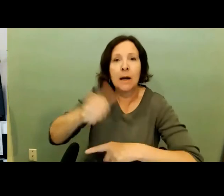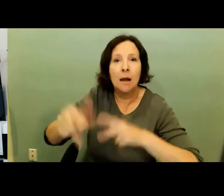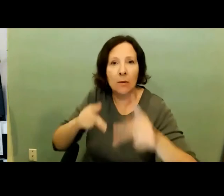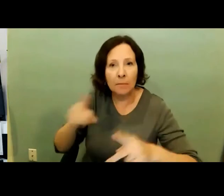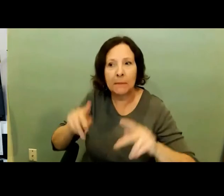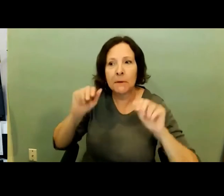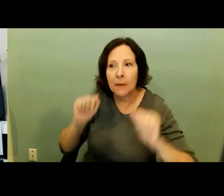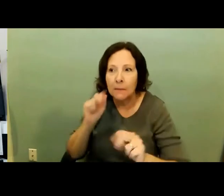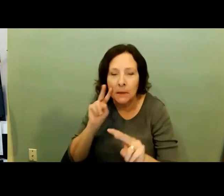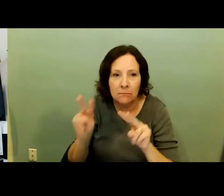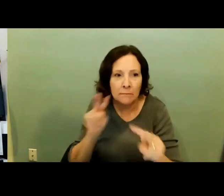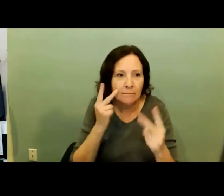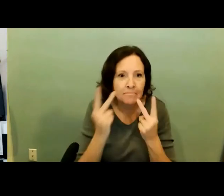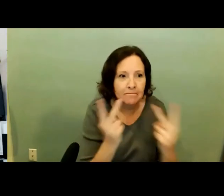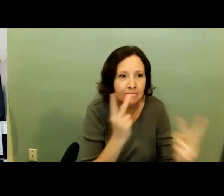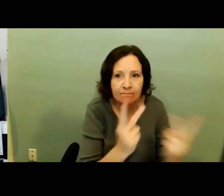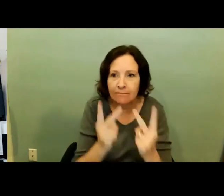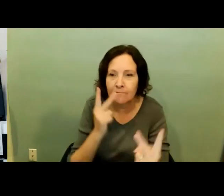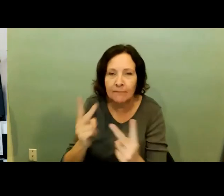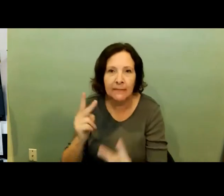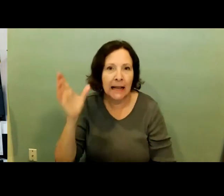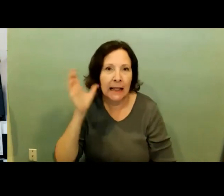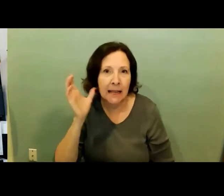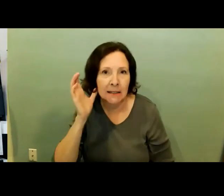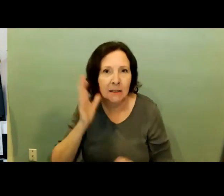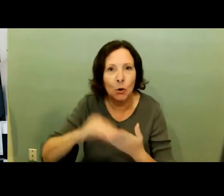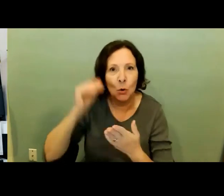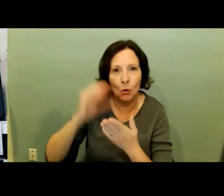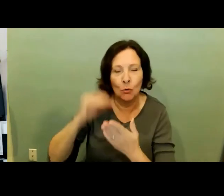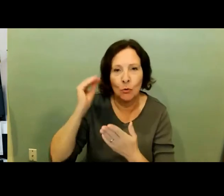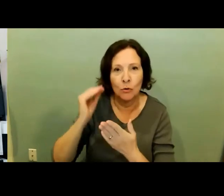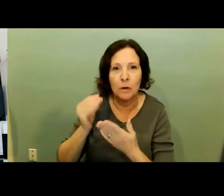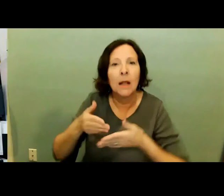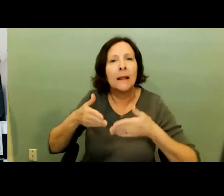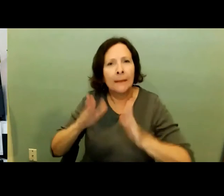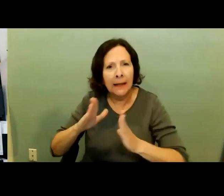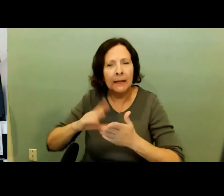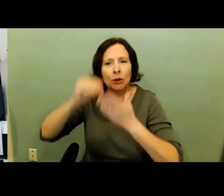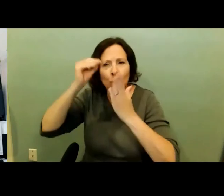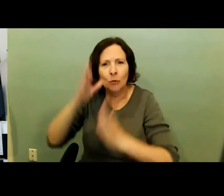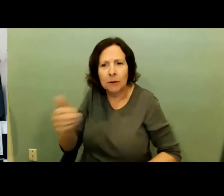students an opportunity to share their salient identities. We have to create mutual identity